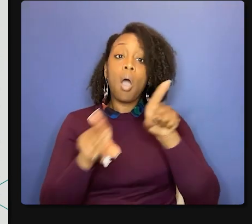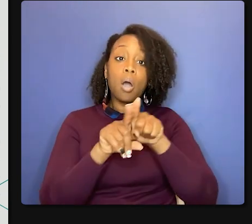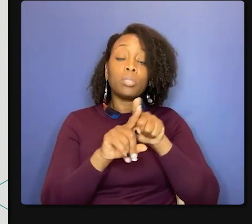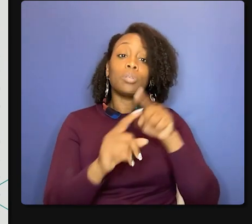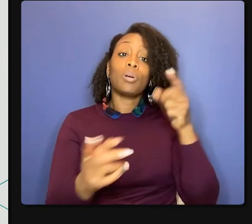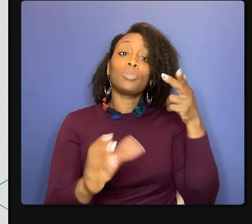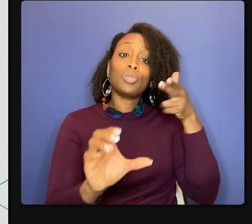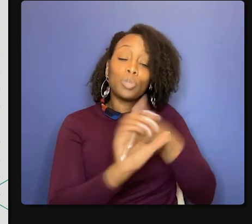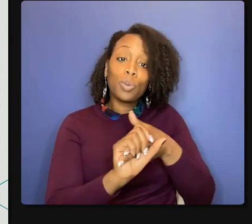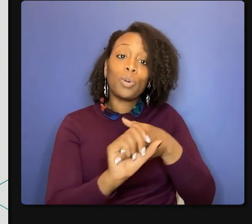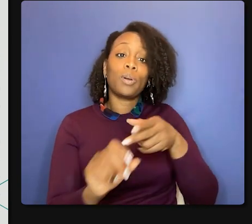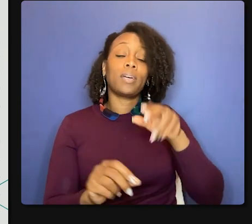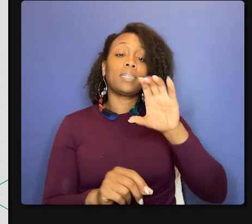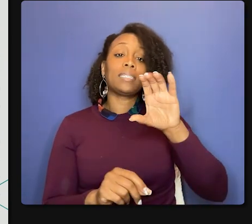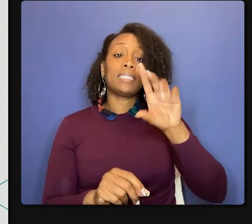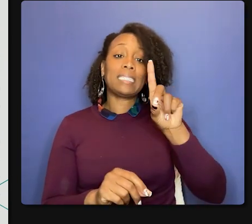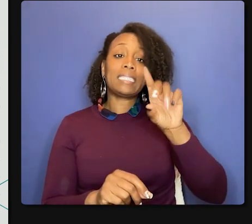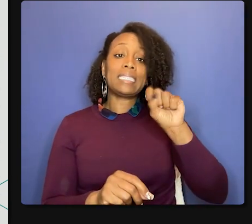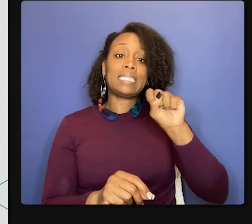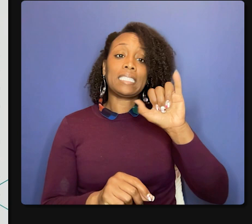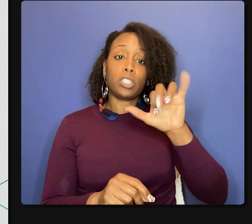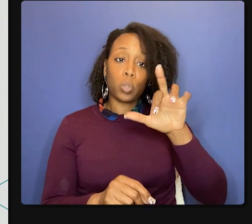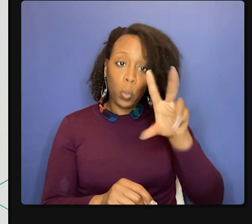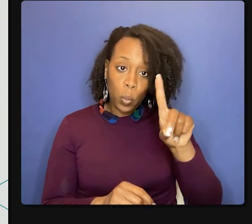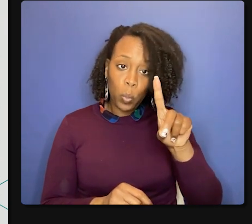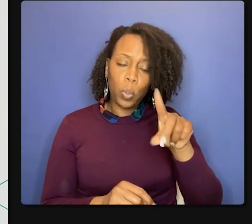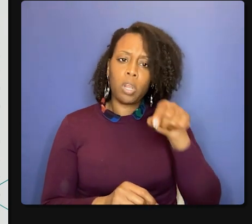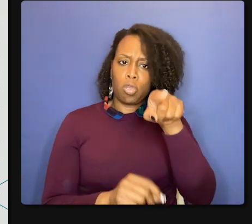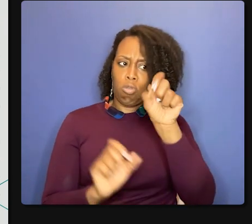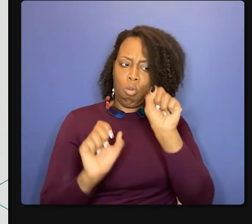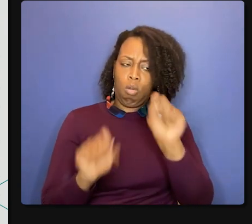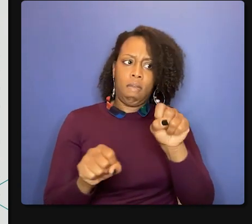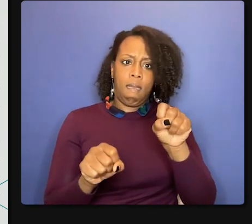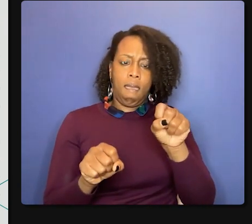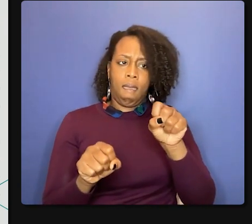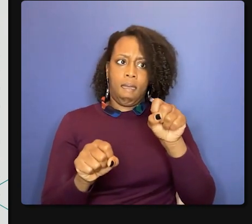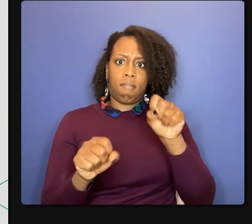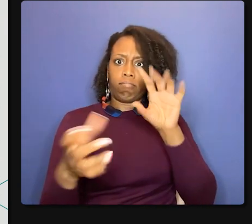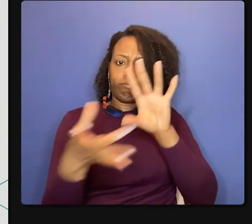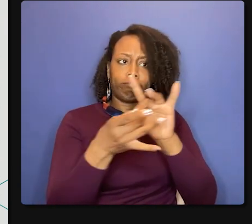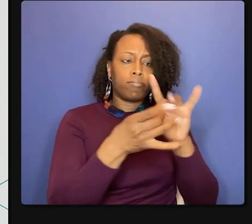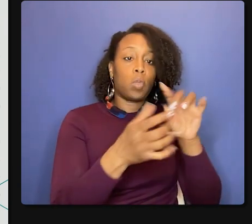And you know, I encourage you to join our Discord channel. This is a place where you can connect with other developers